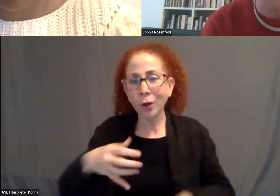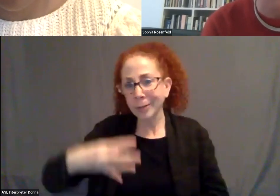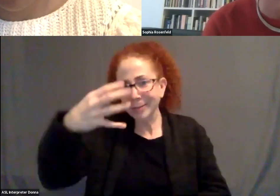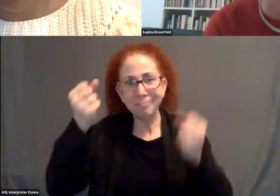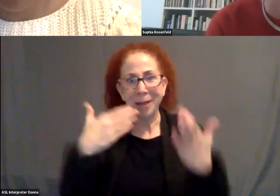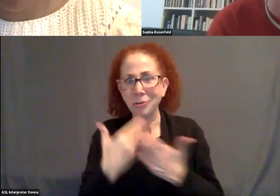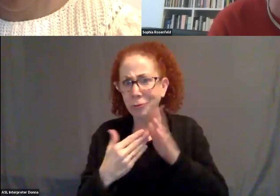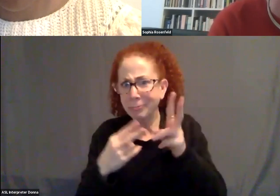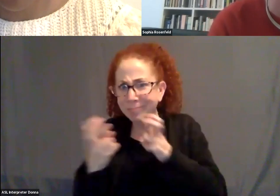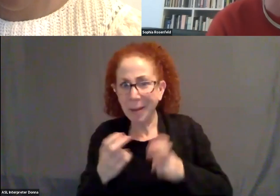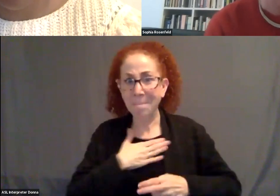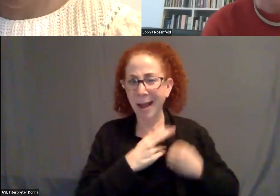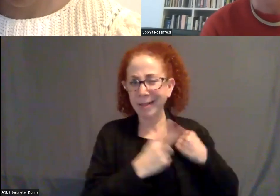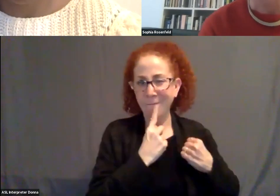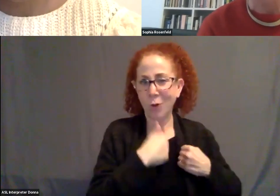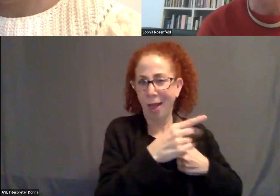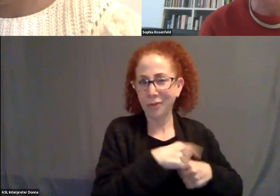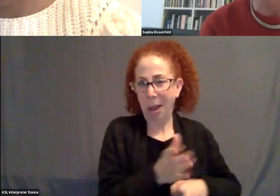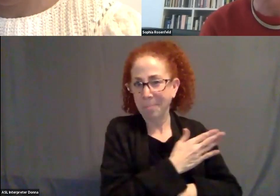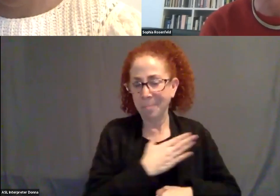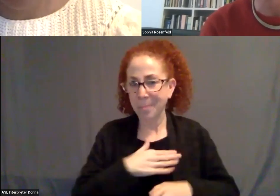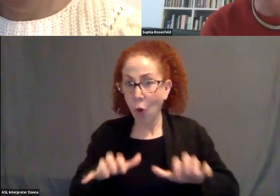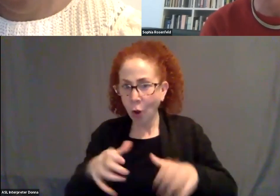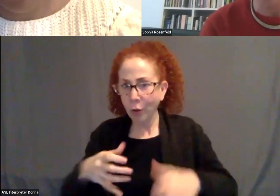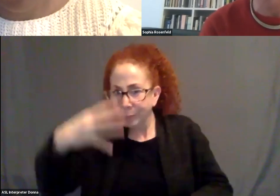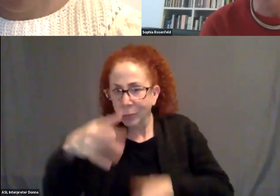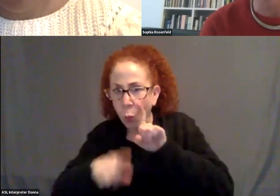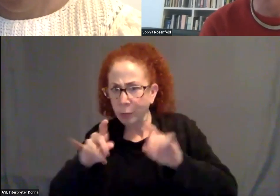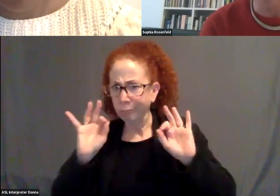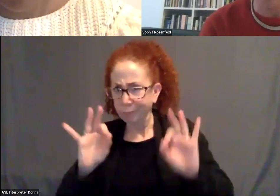I'm going to have to save mine for another time. Some people want to know, precisely building